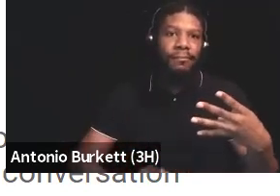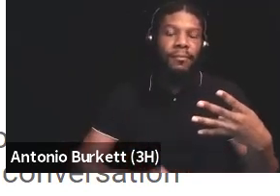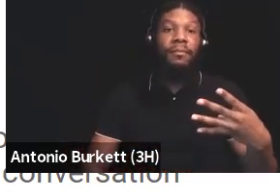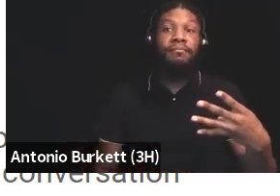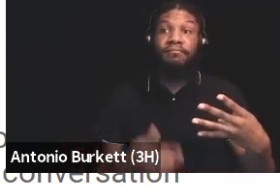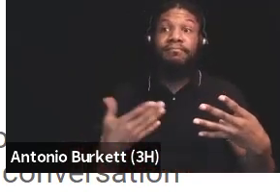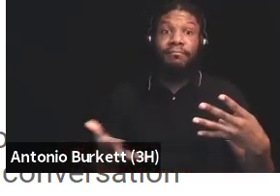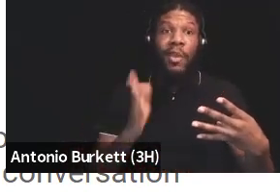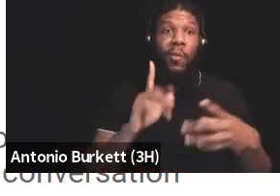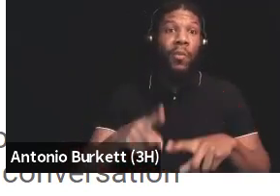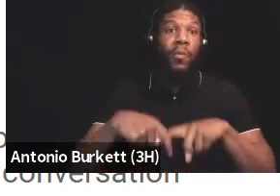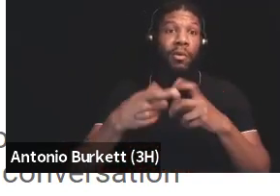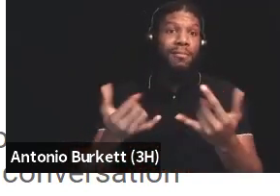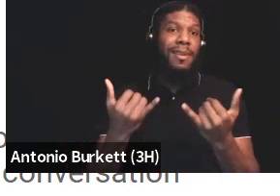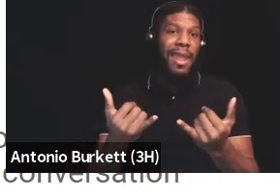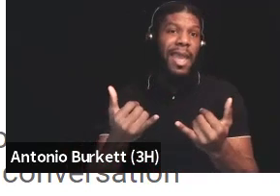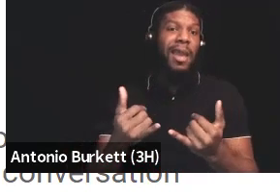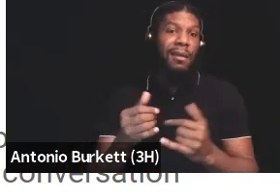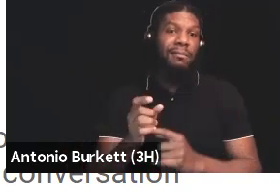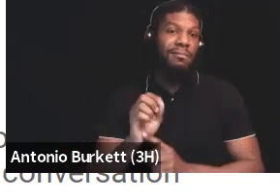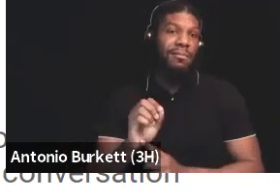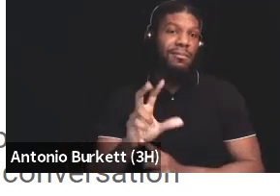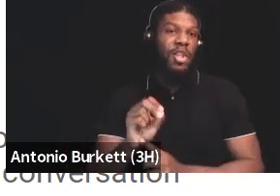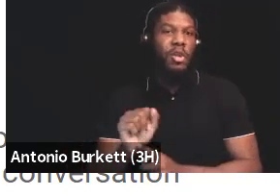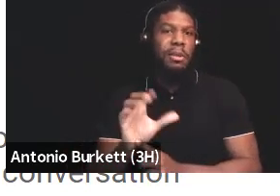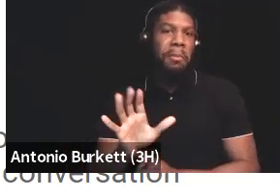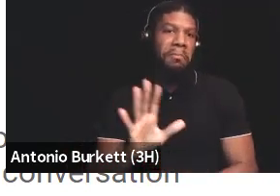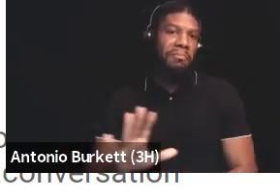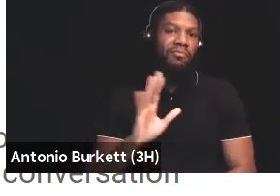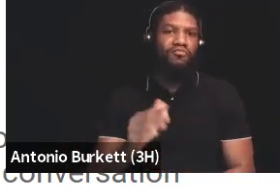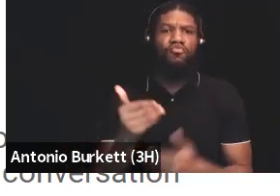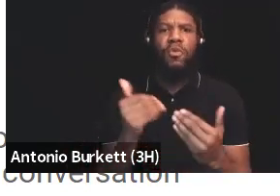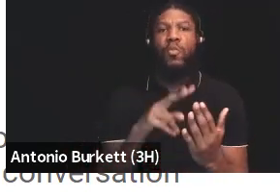I will pause for just 30 seconds or so, to give you a chance to read these questions,